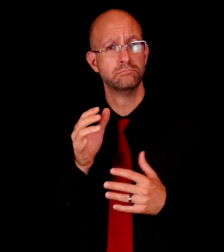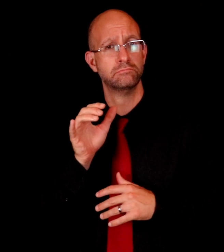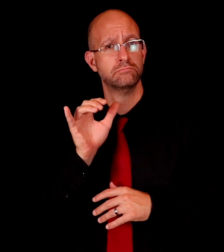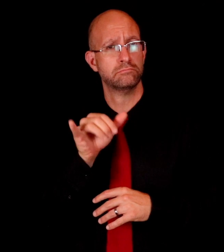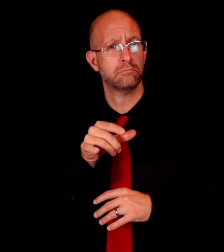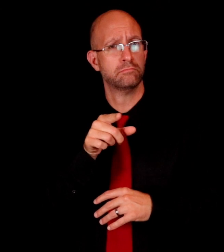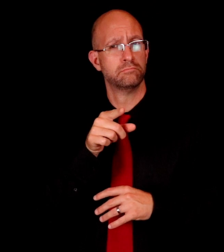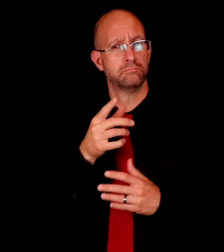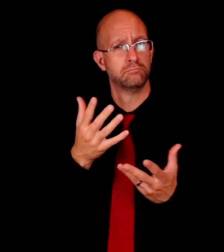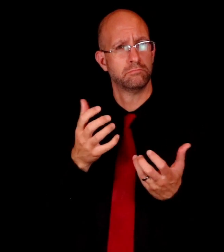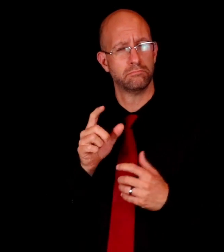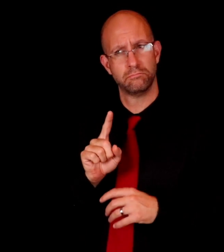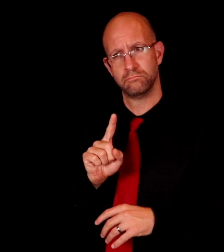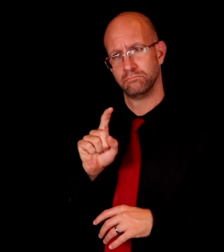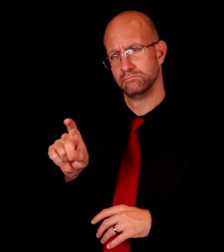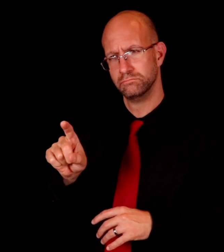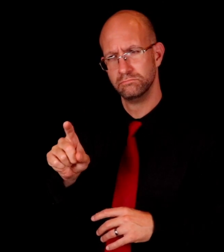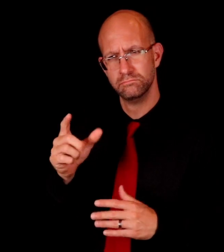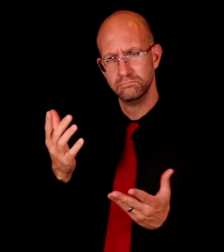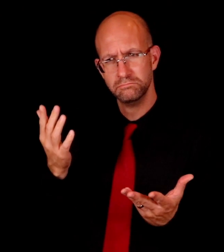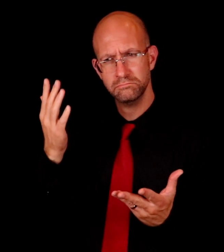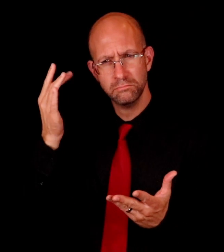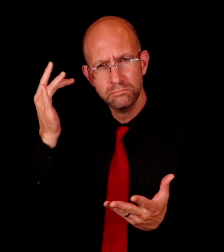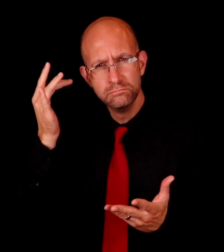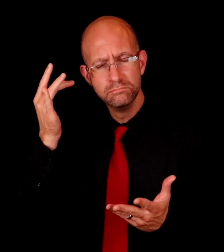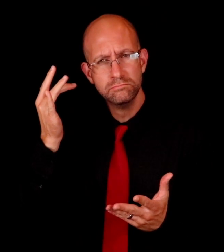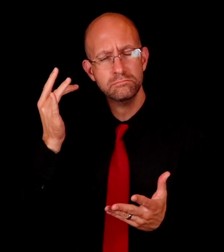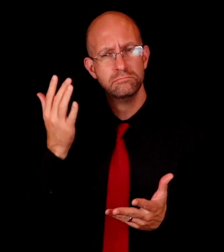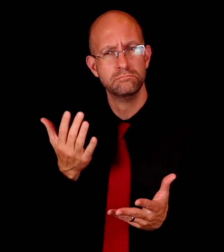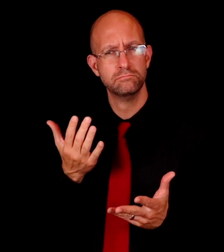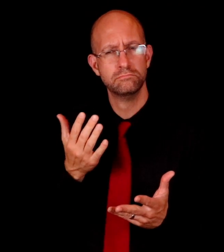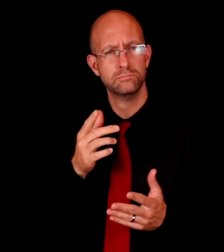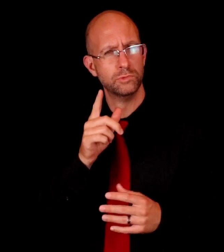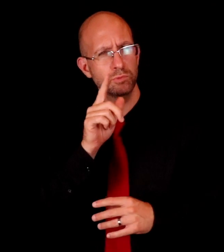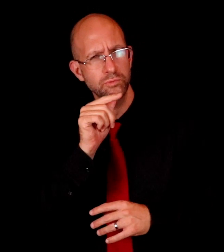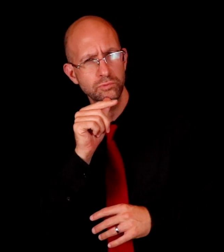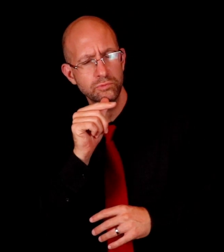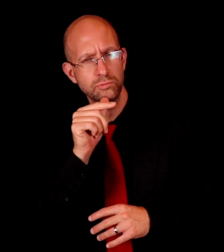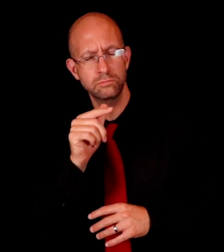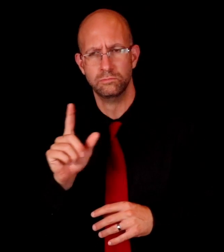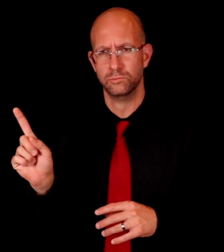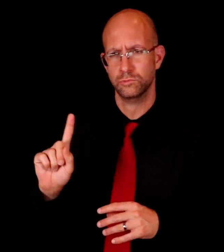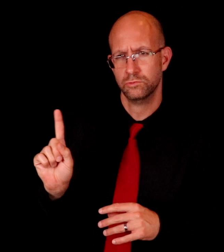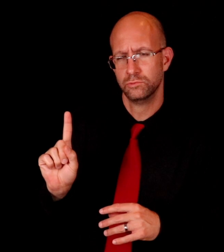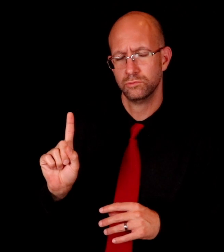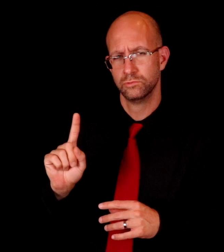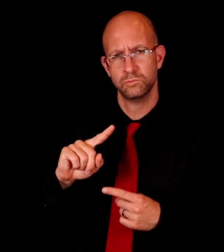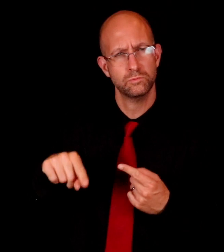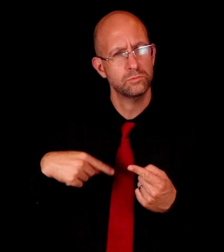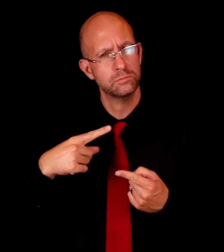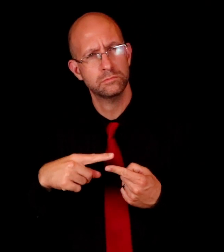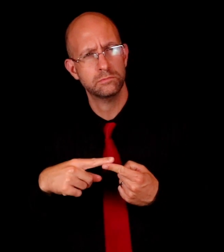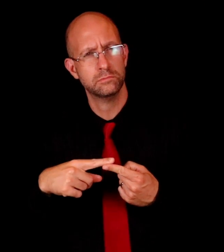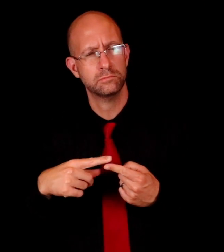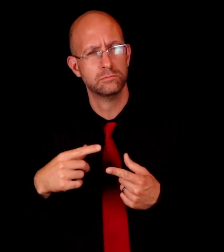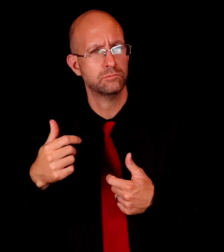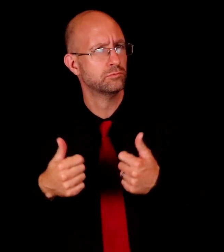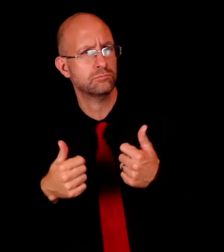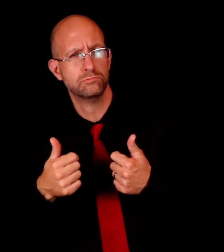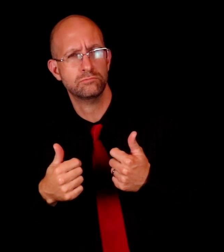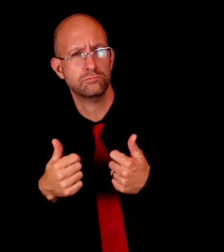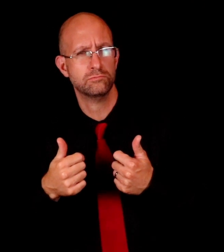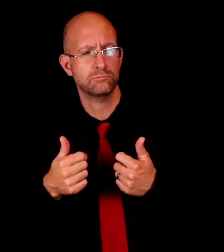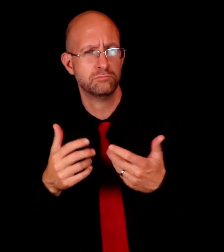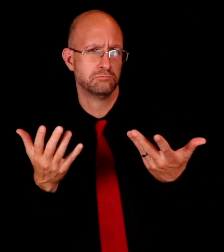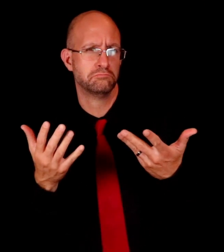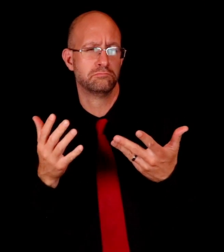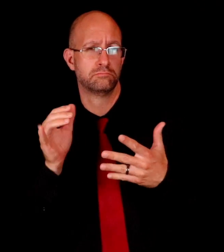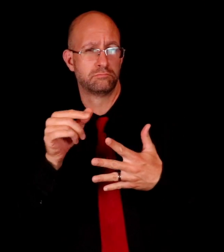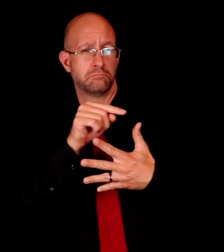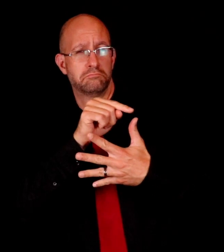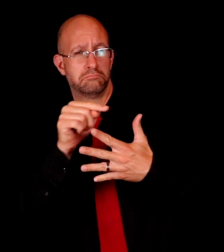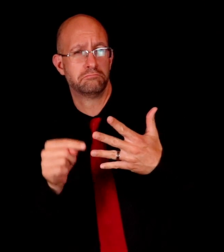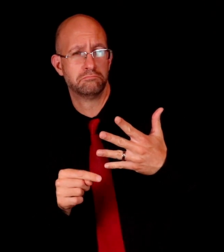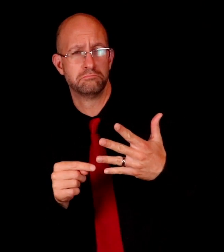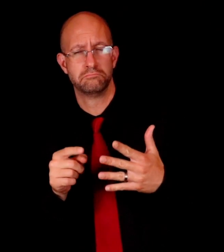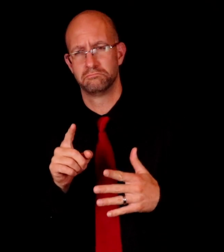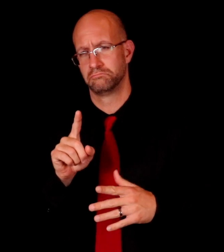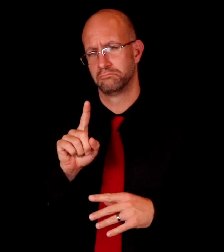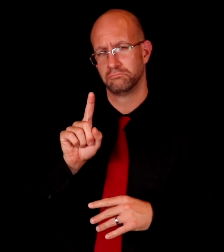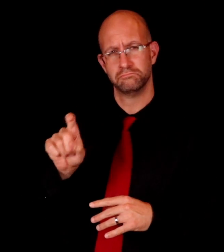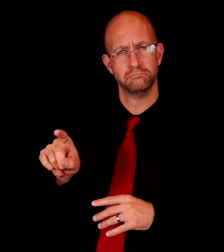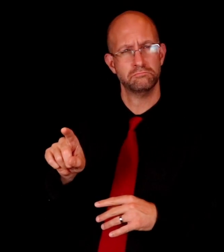With that said, you would want to ask WH-questions like WHY, WHO, WHERE, WHEN, WHICH, these WH-words